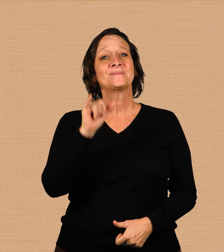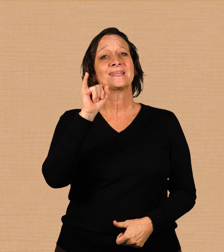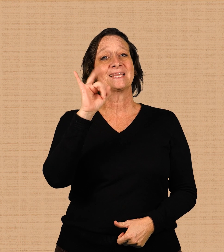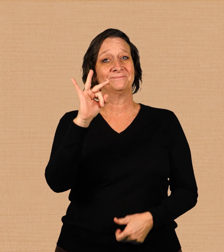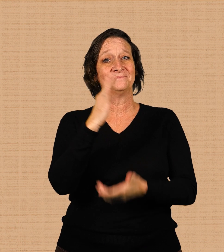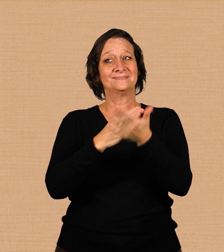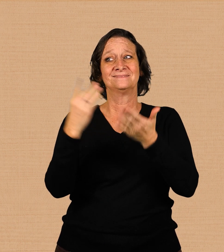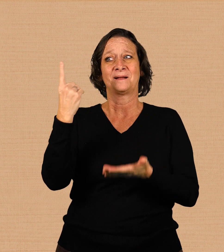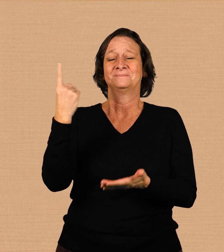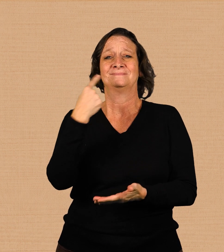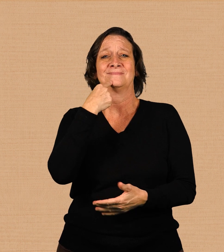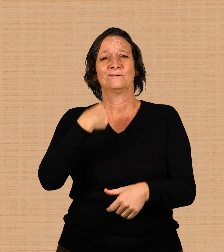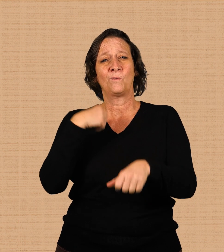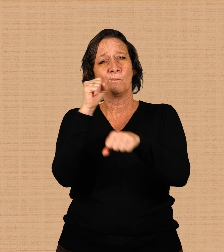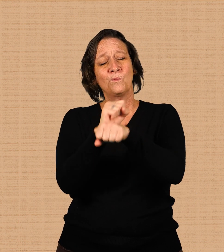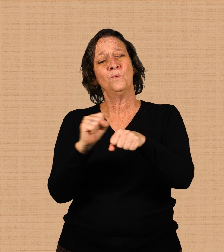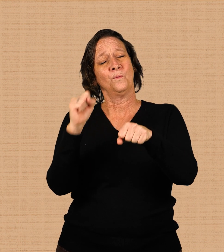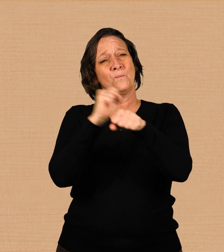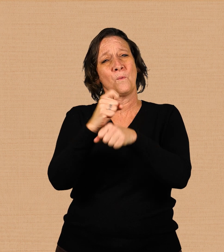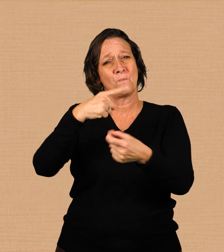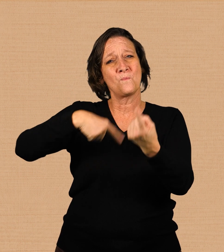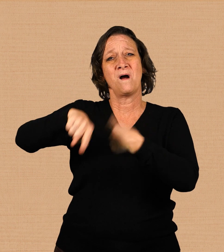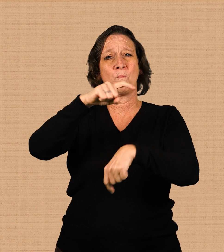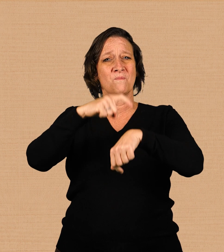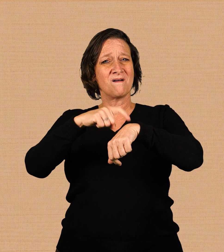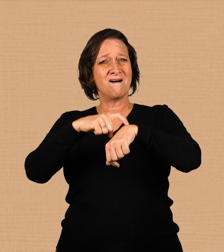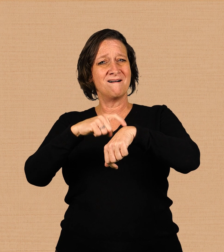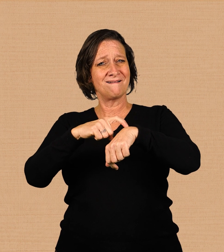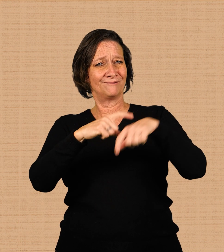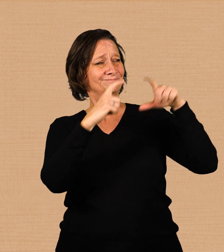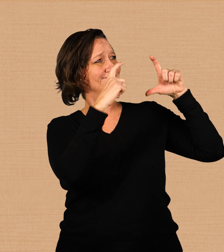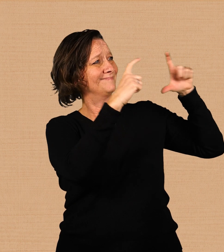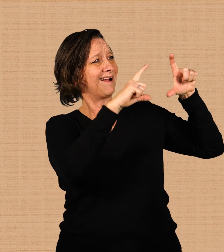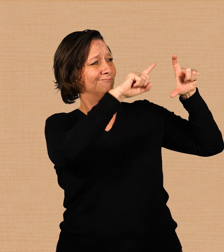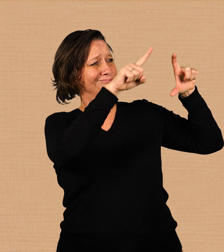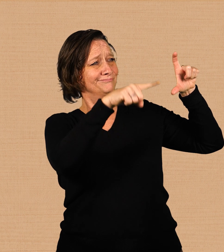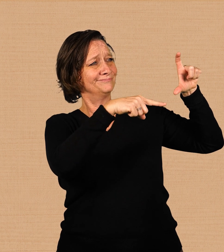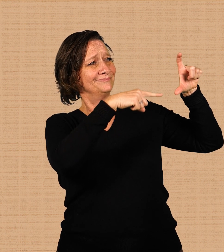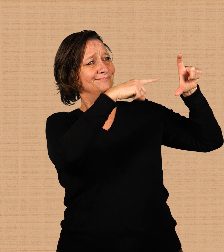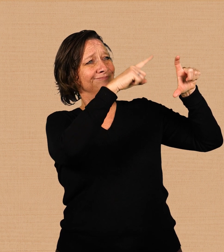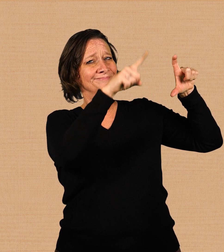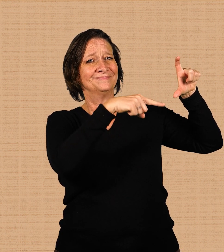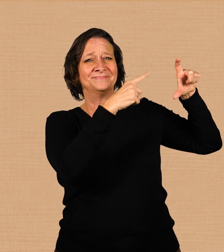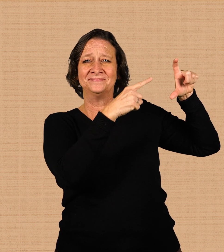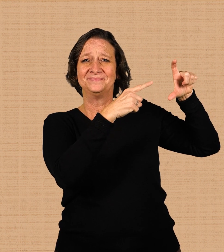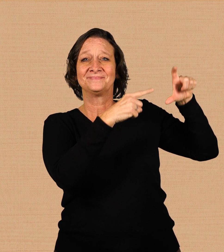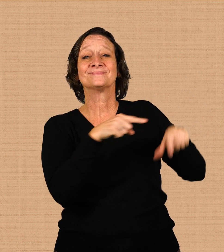If someone says, “I worked around the clock,”